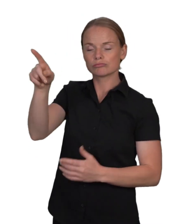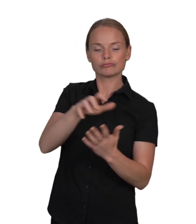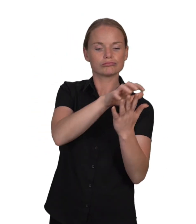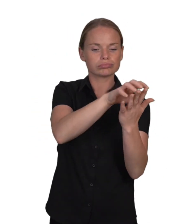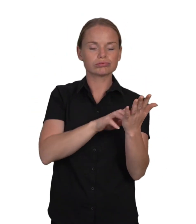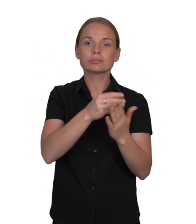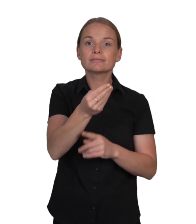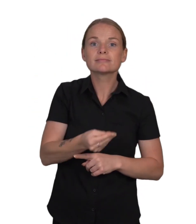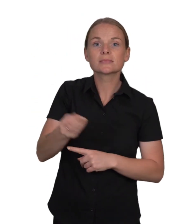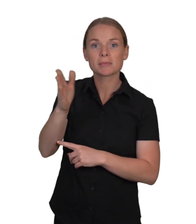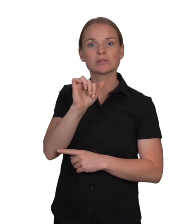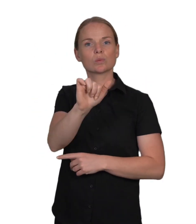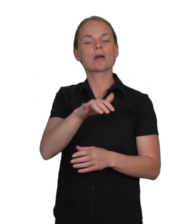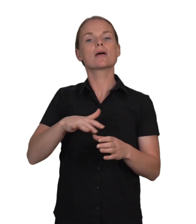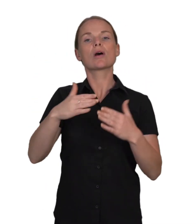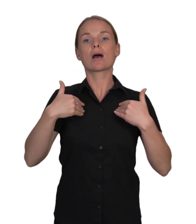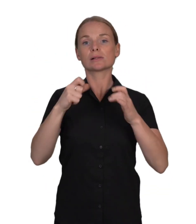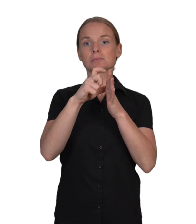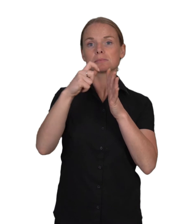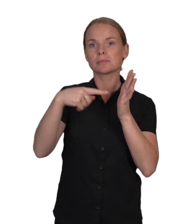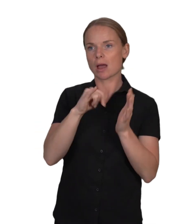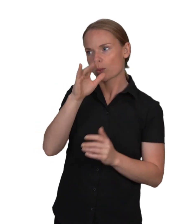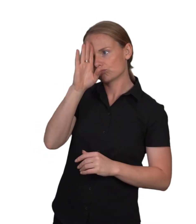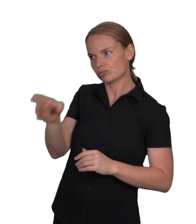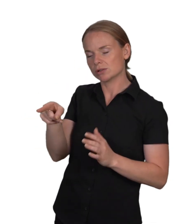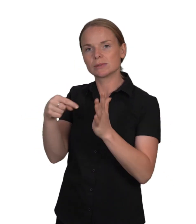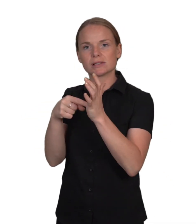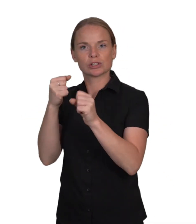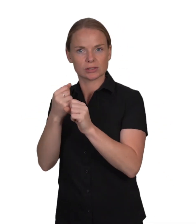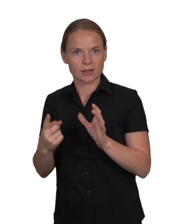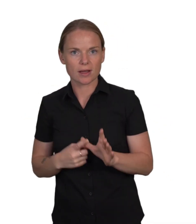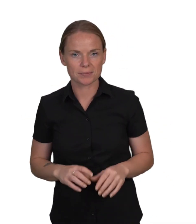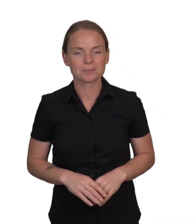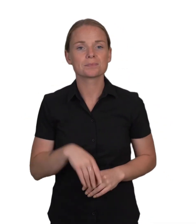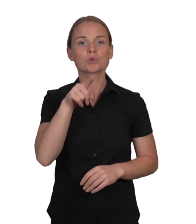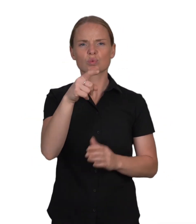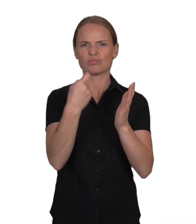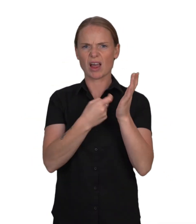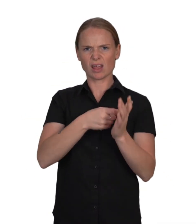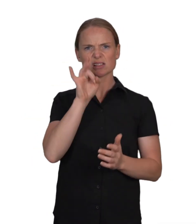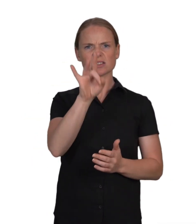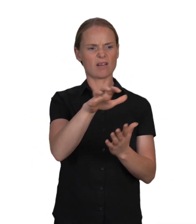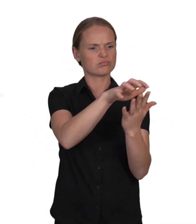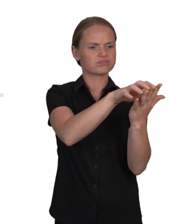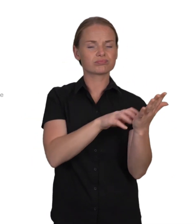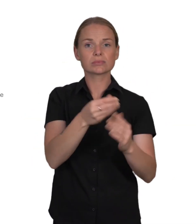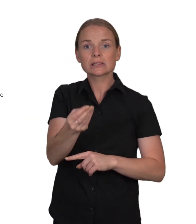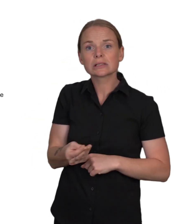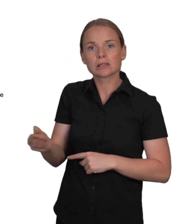They will then make a formal report on your behalf to your state or territory health department or directly to the TGA. If you would prefer to report it yourself,